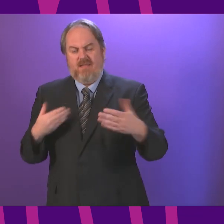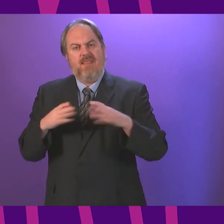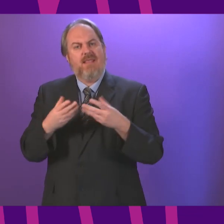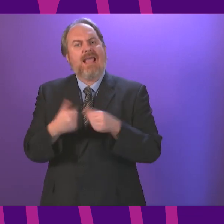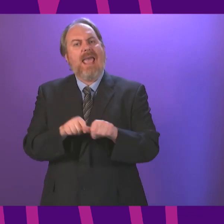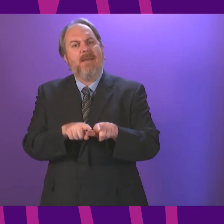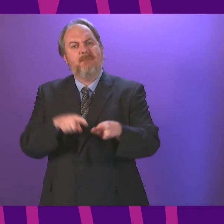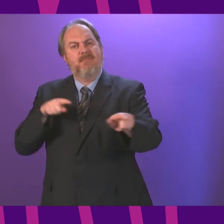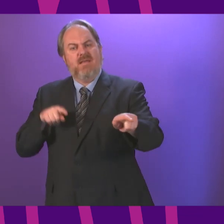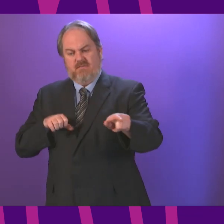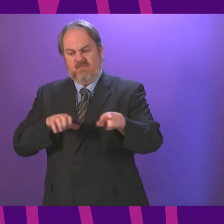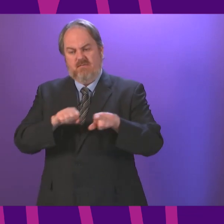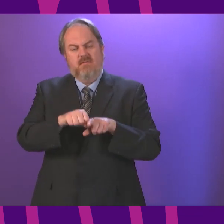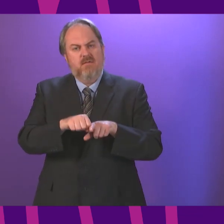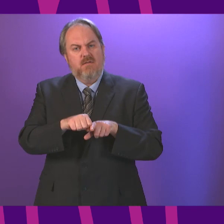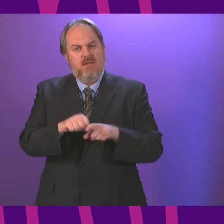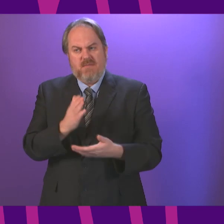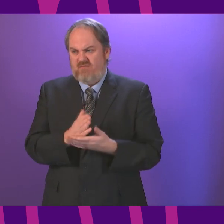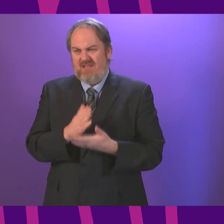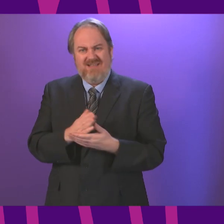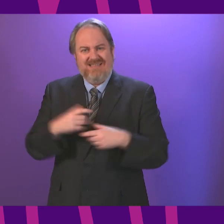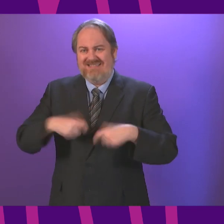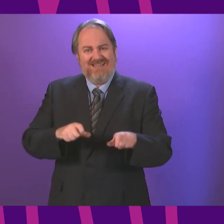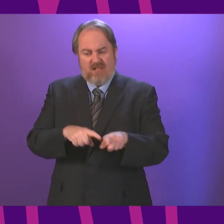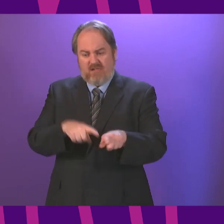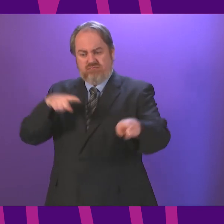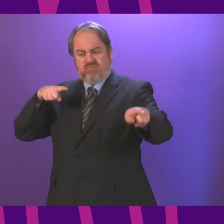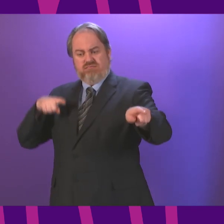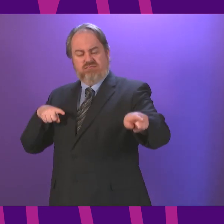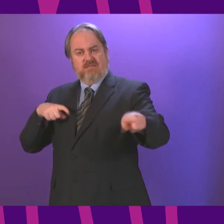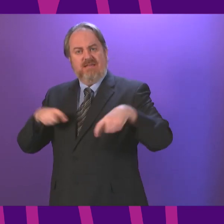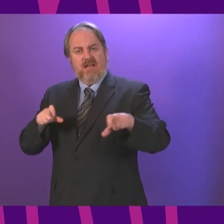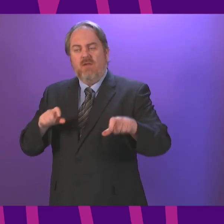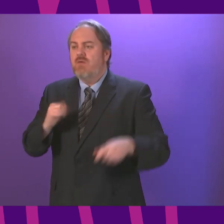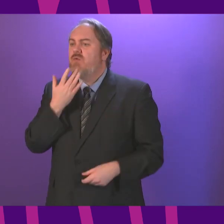that was meant to be closed is just as wide as ever. Who is to blame on that vital issue? Why, it